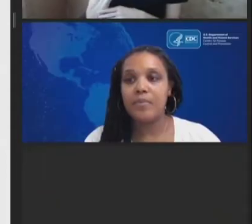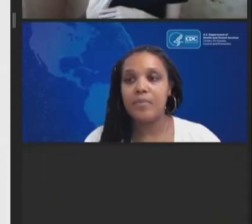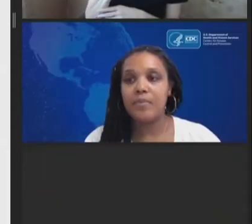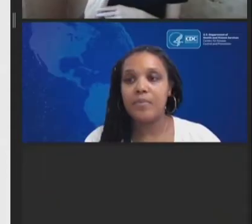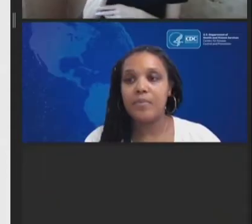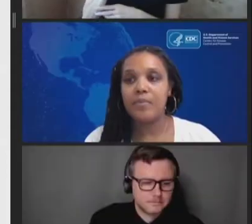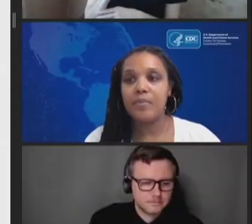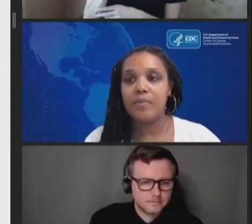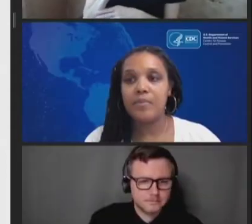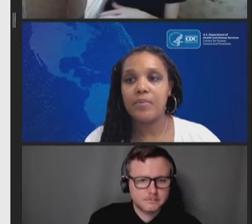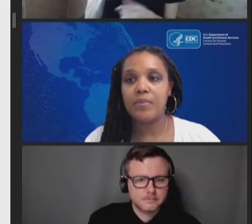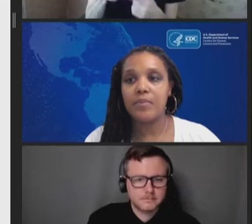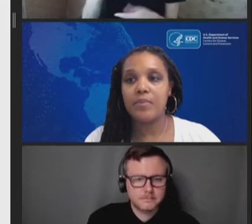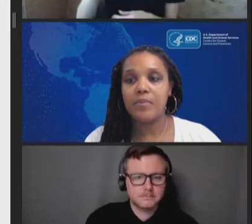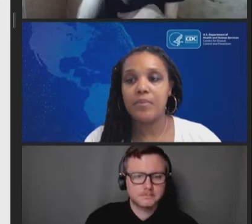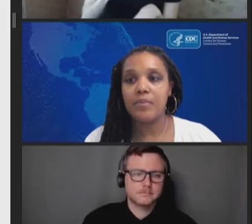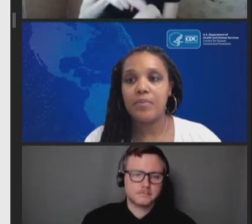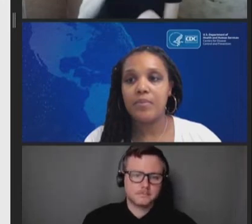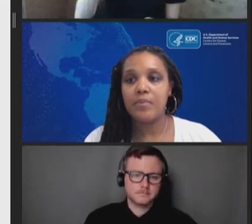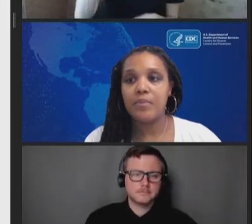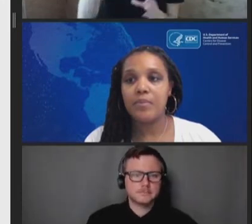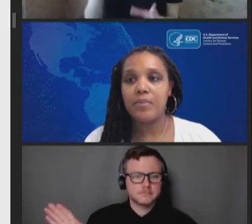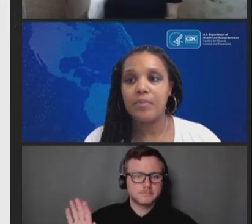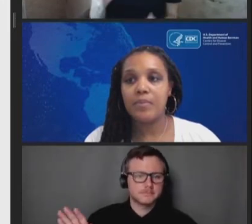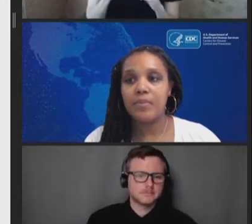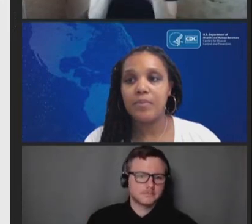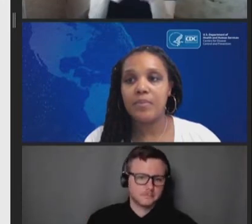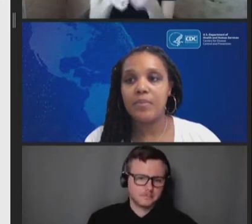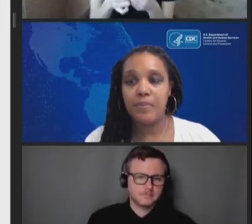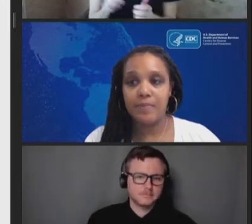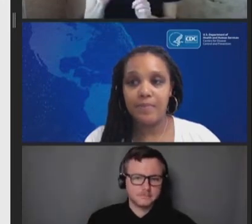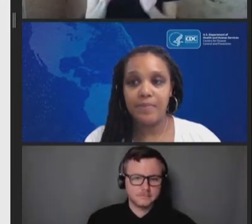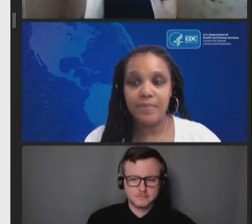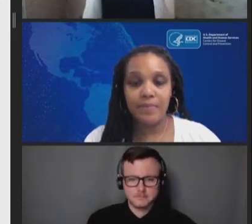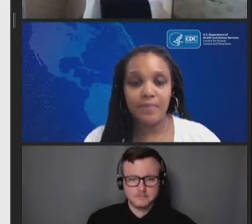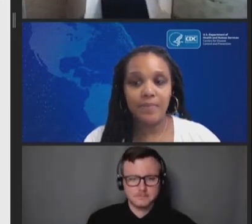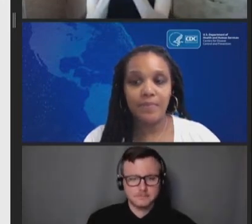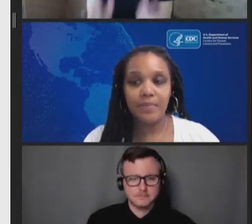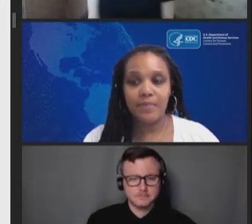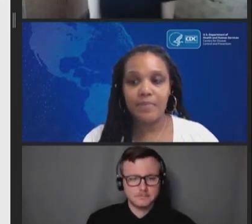Brittany Roy: Can you guys -- is this working? You can hear me?